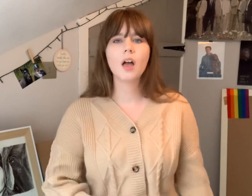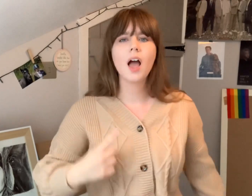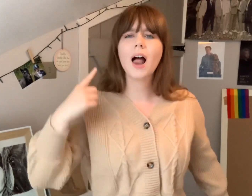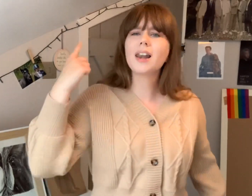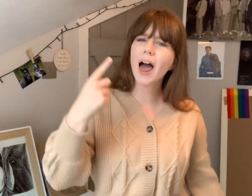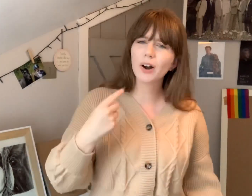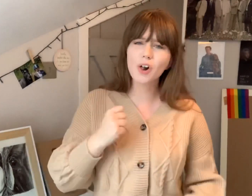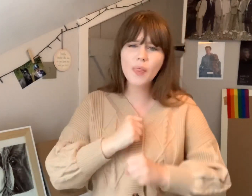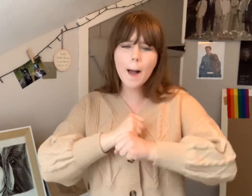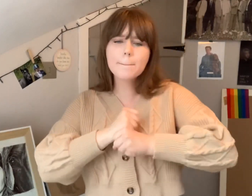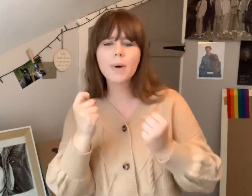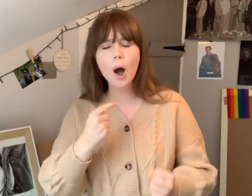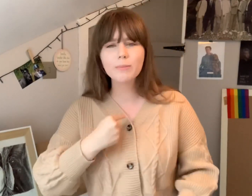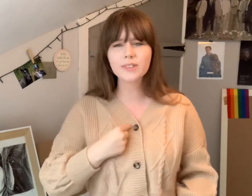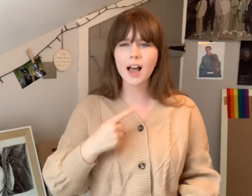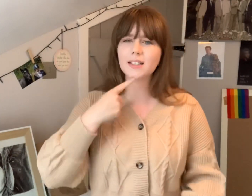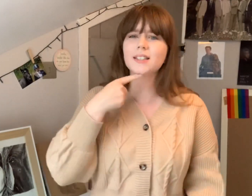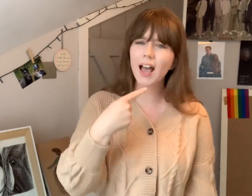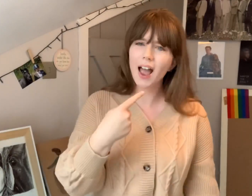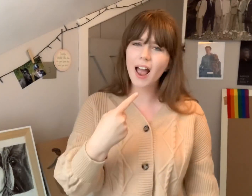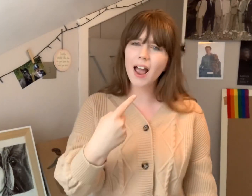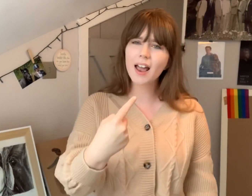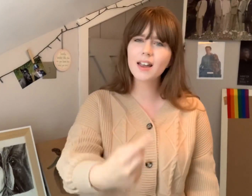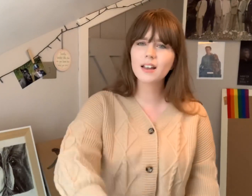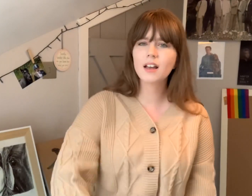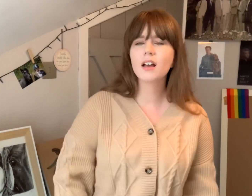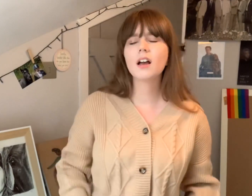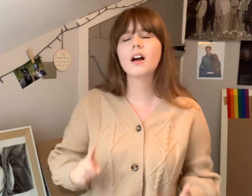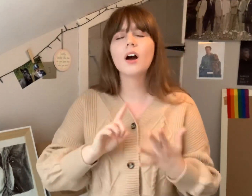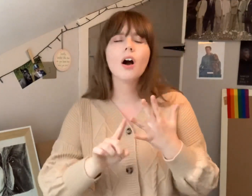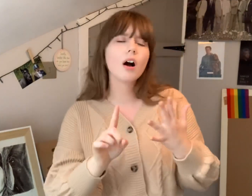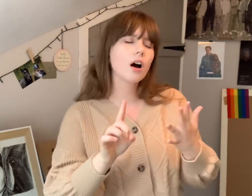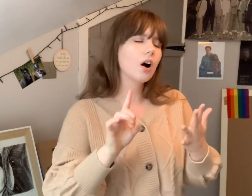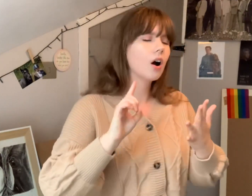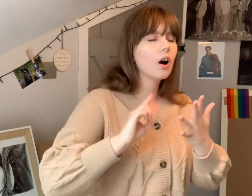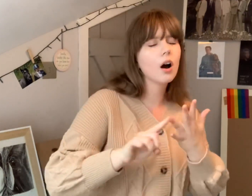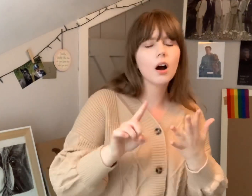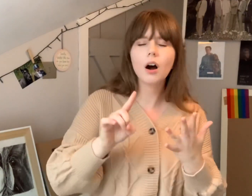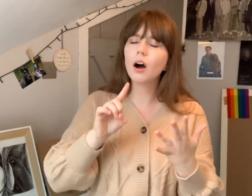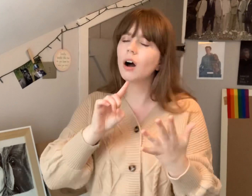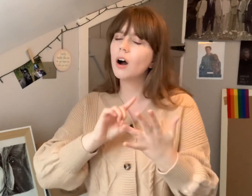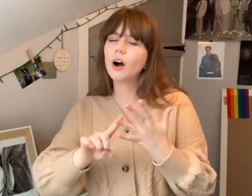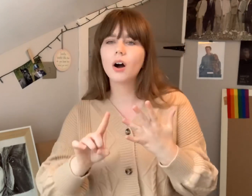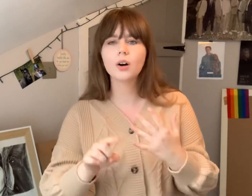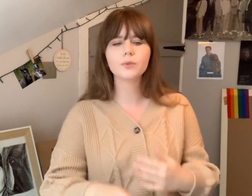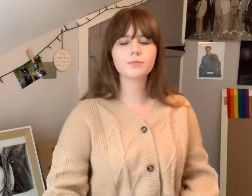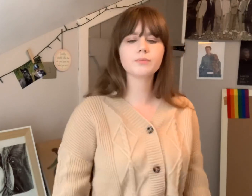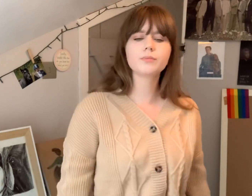Louder than bombs I say Ooh